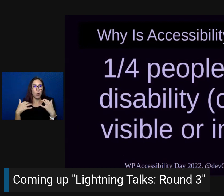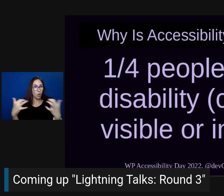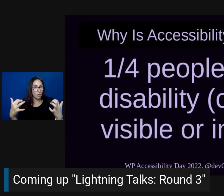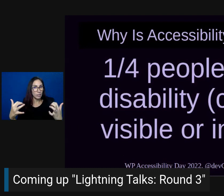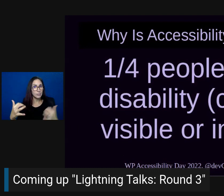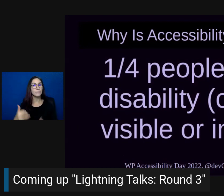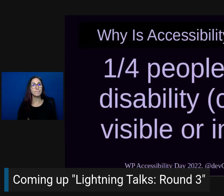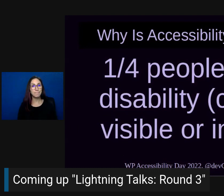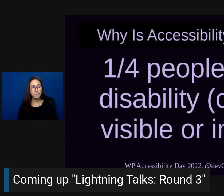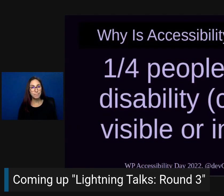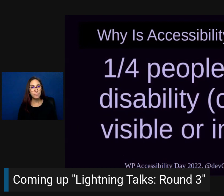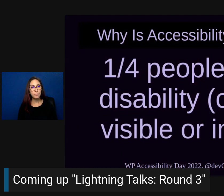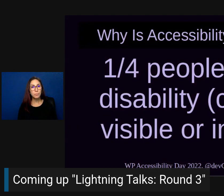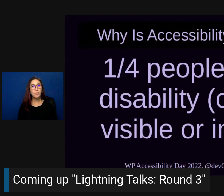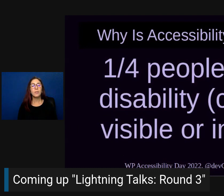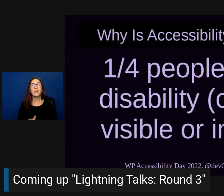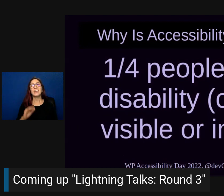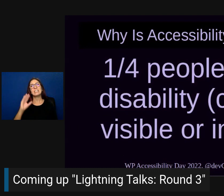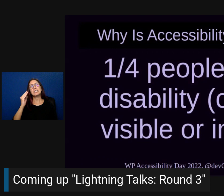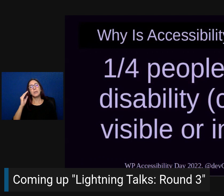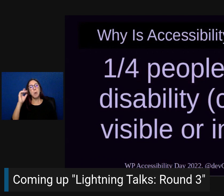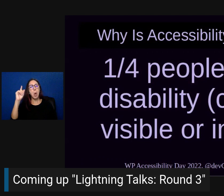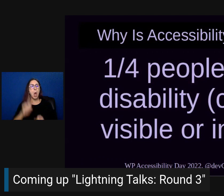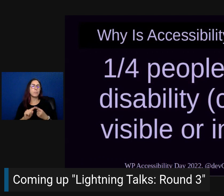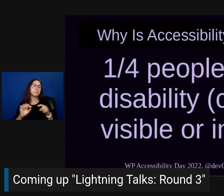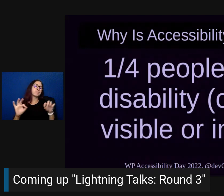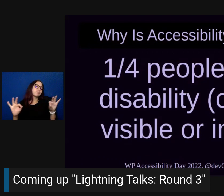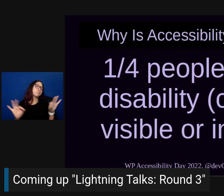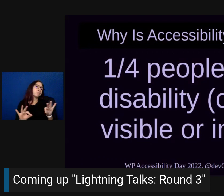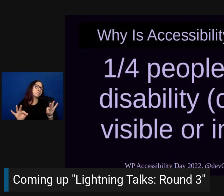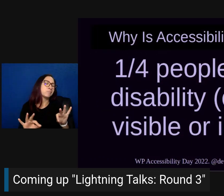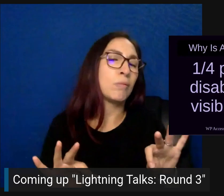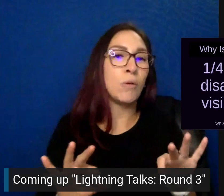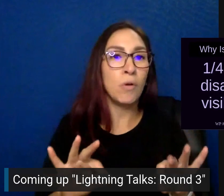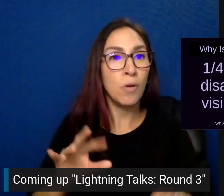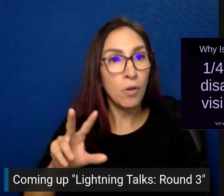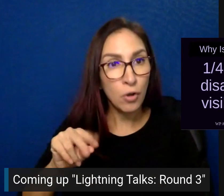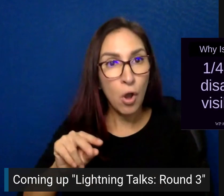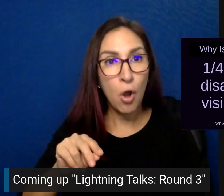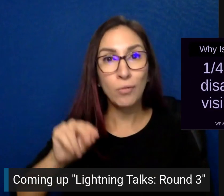That may not seem like a lot, but it's 25% could make a big difference.